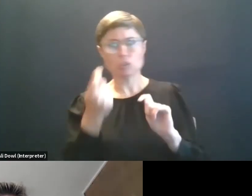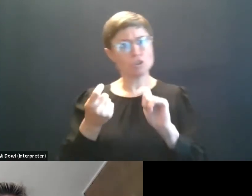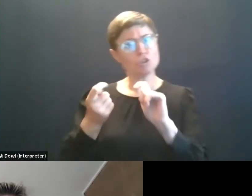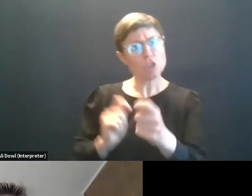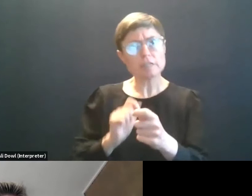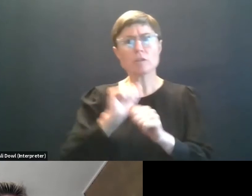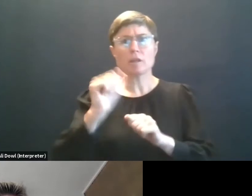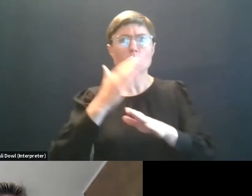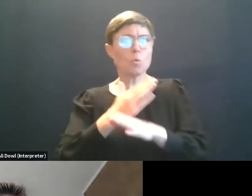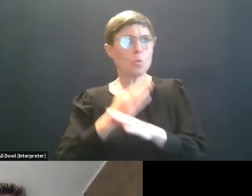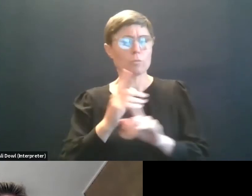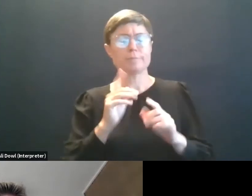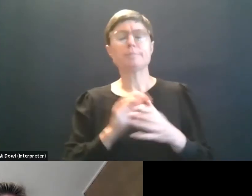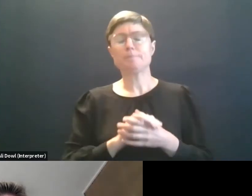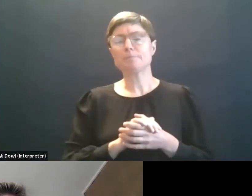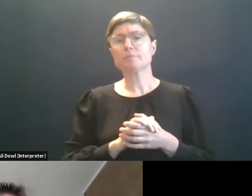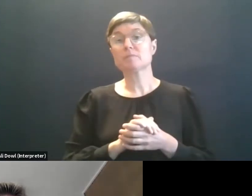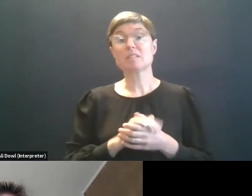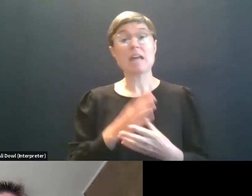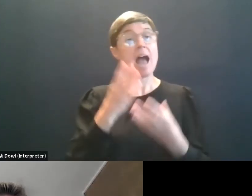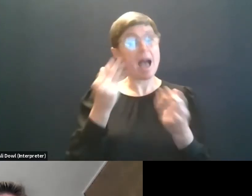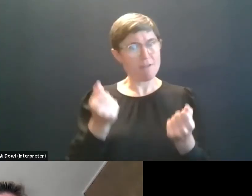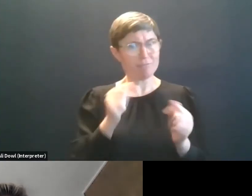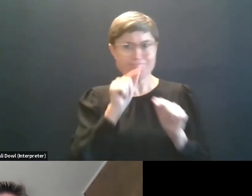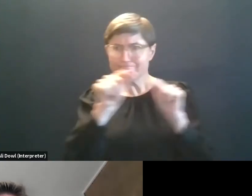work. I think that's the sort of positive view of the future.